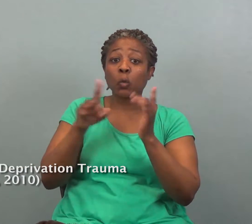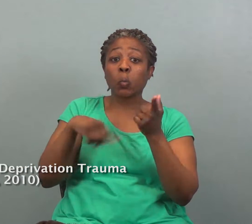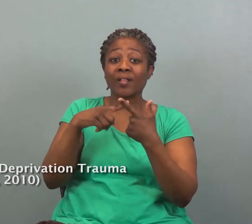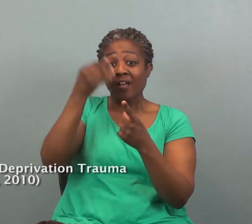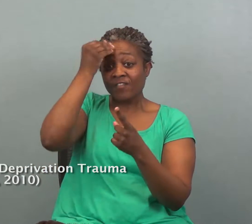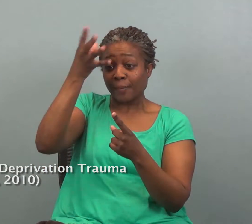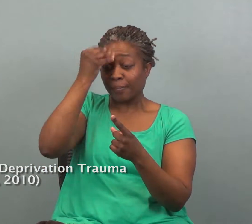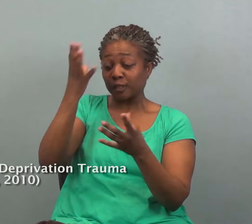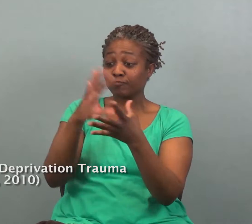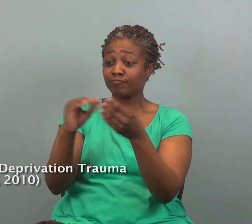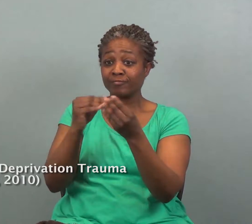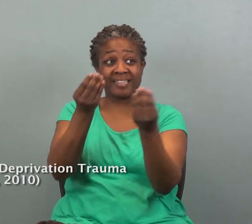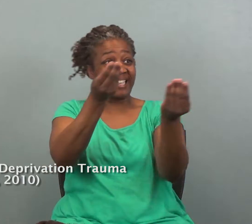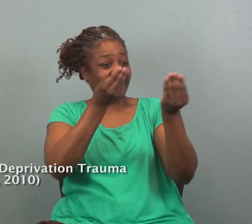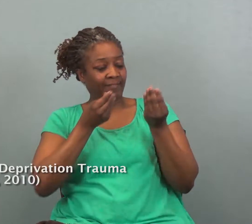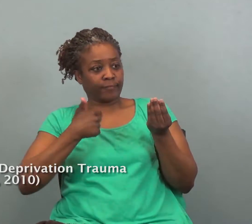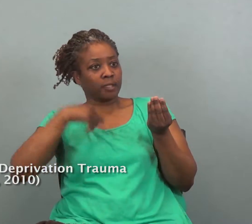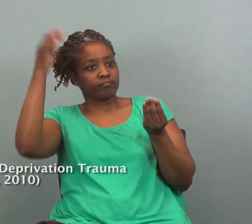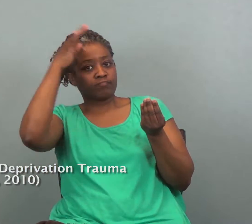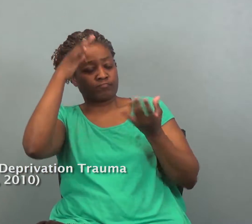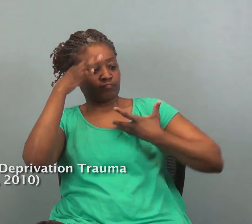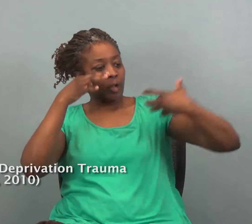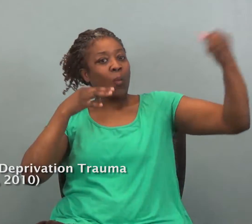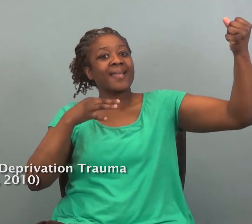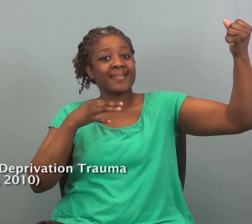When someone has been denied access to information without them knowing,